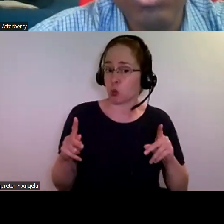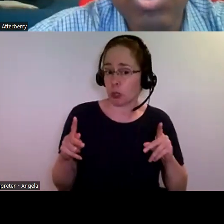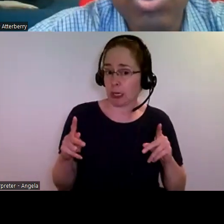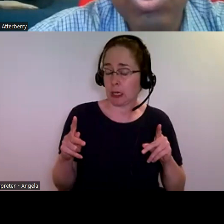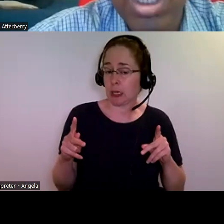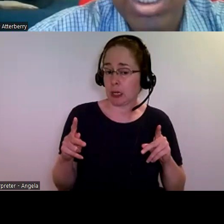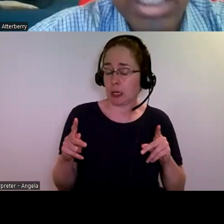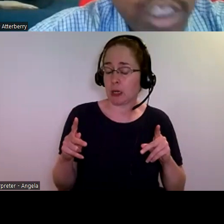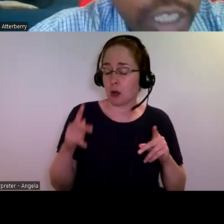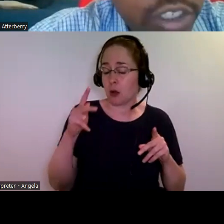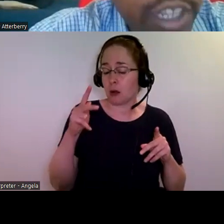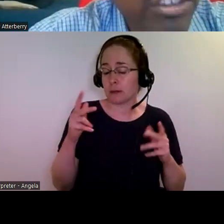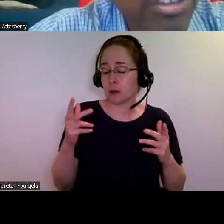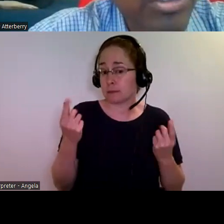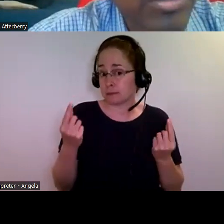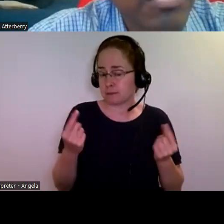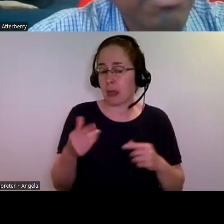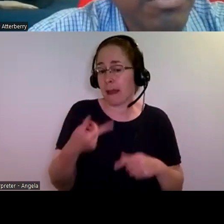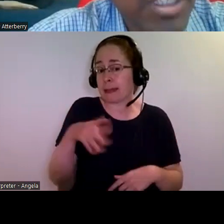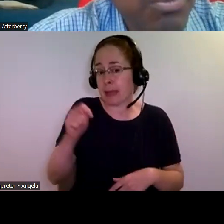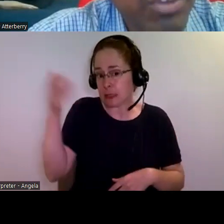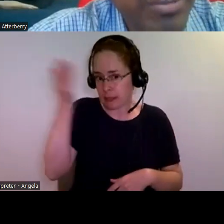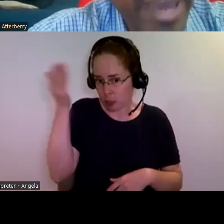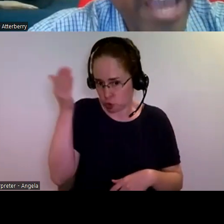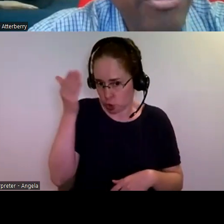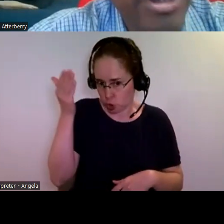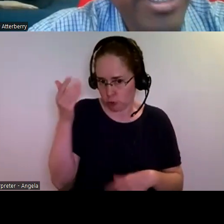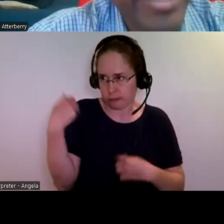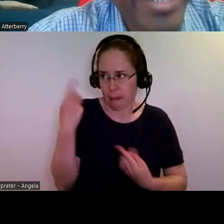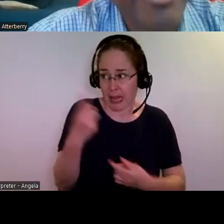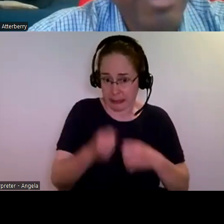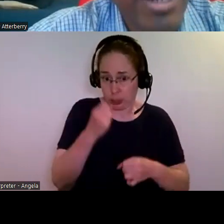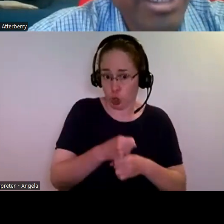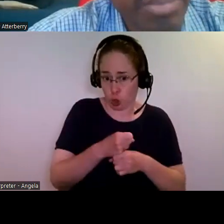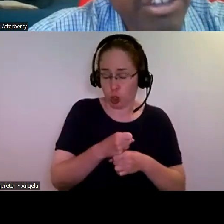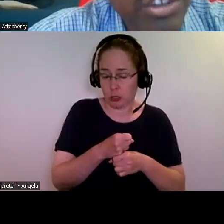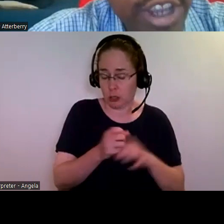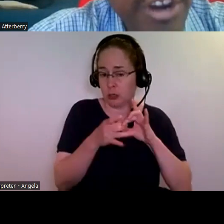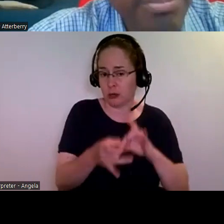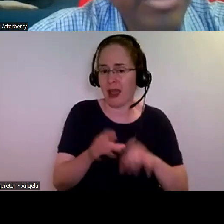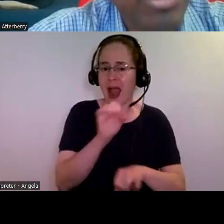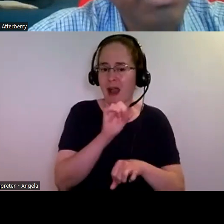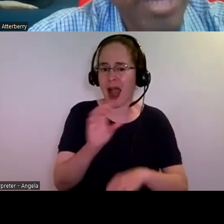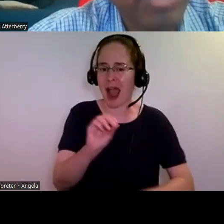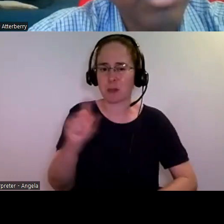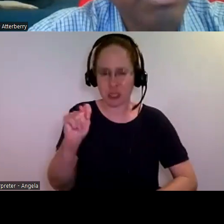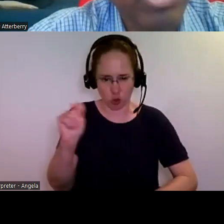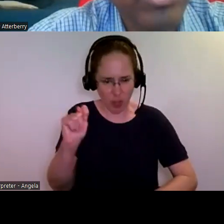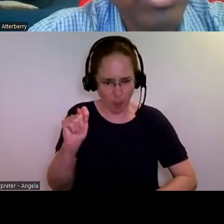do guest lectures within the past year in the area of occupational therapy, talk about the importance